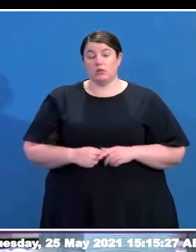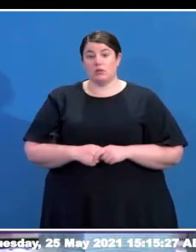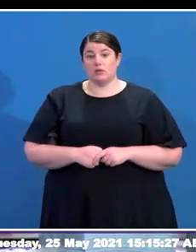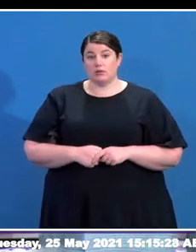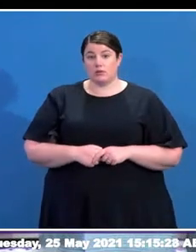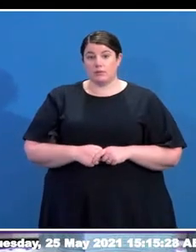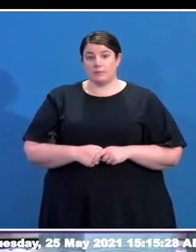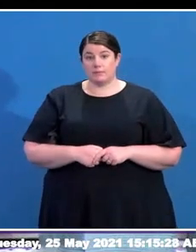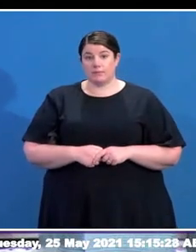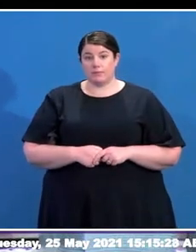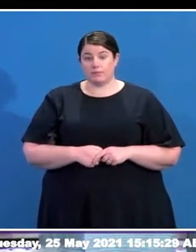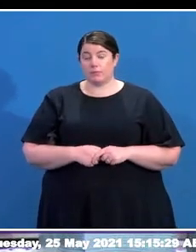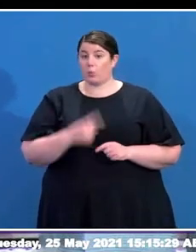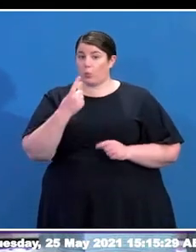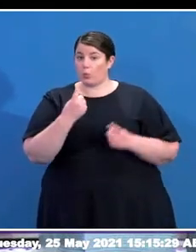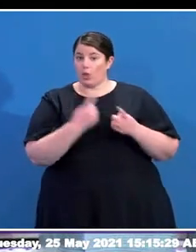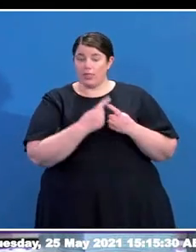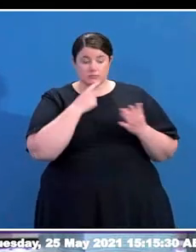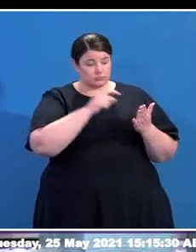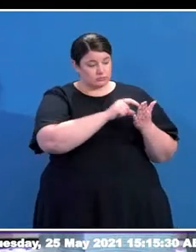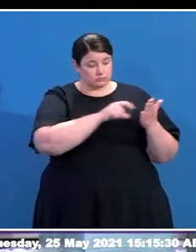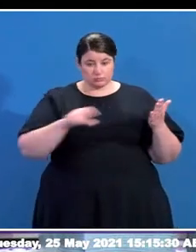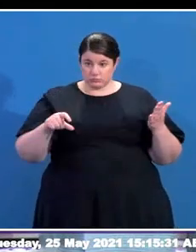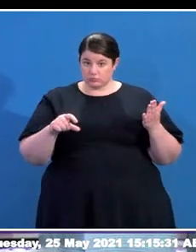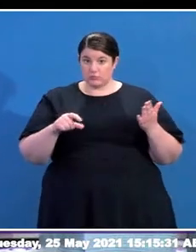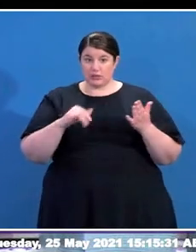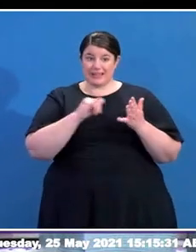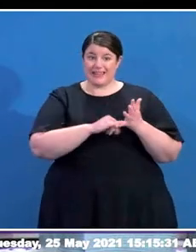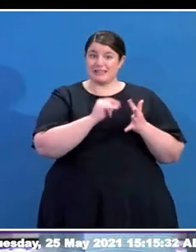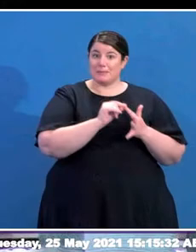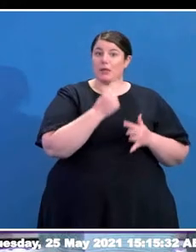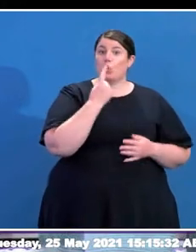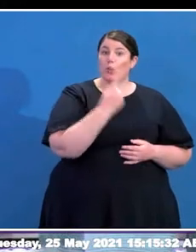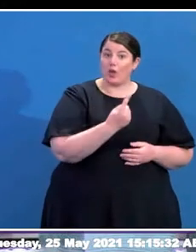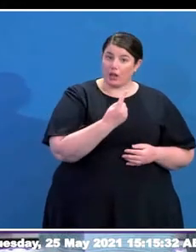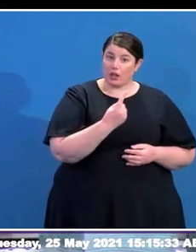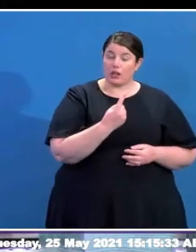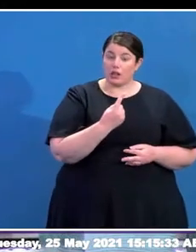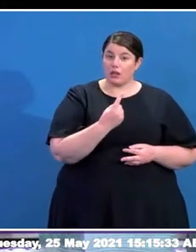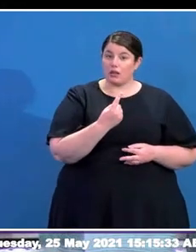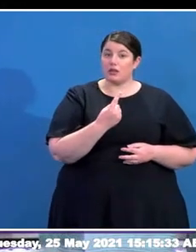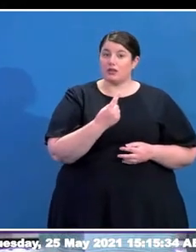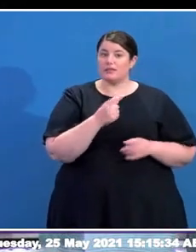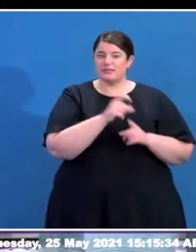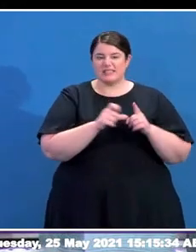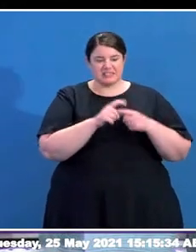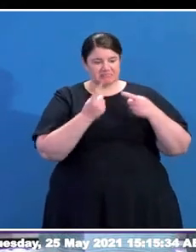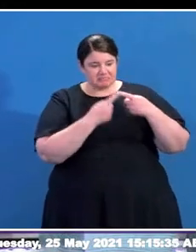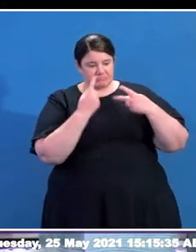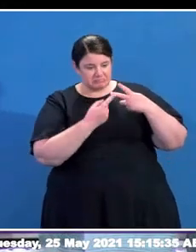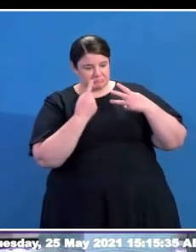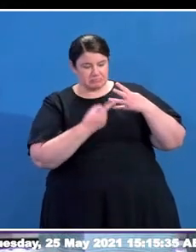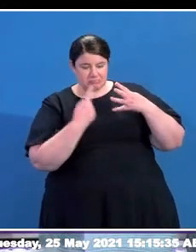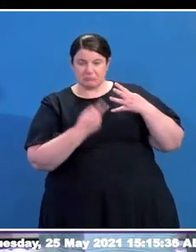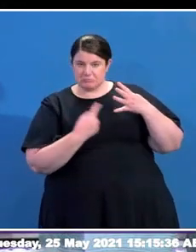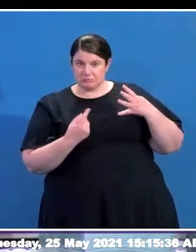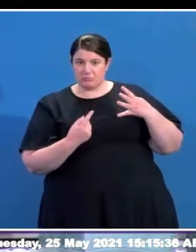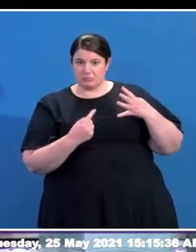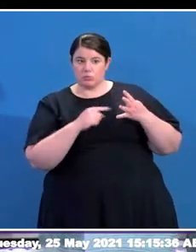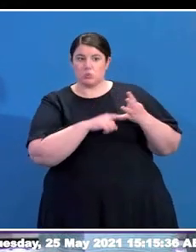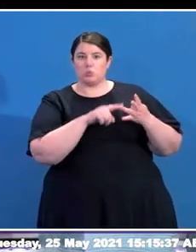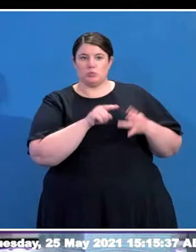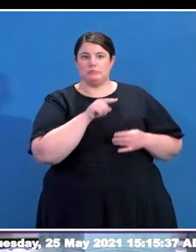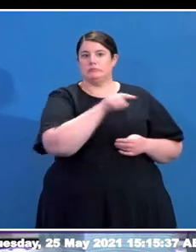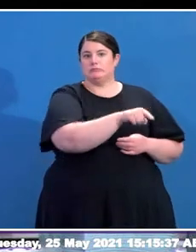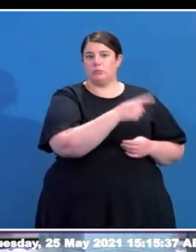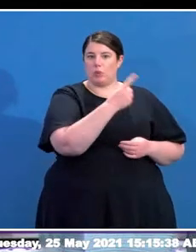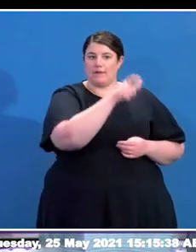There's an allegation that SP1 did certain things to one of the residents